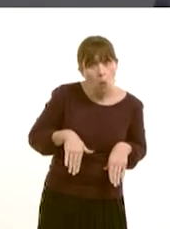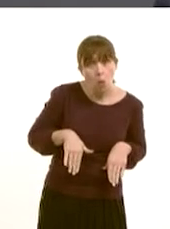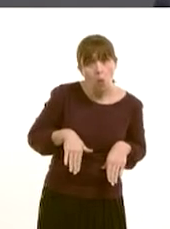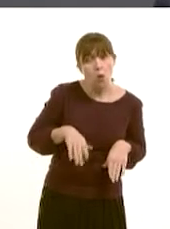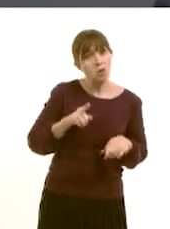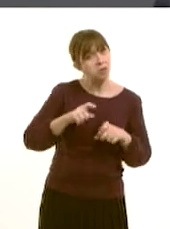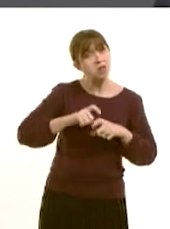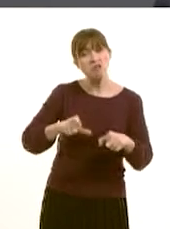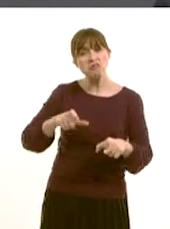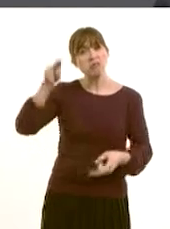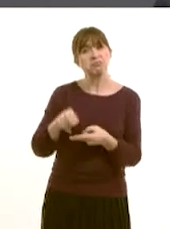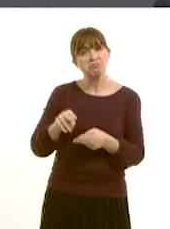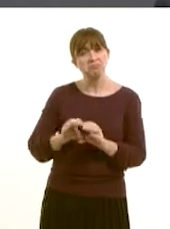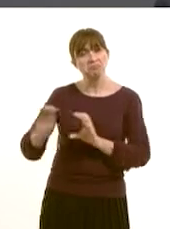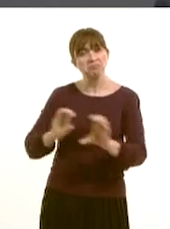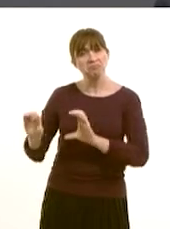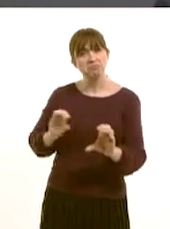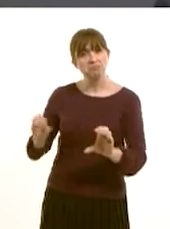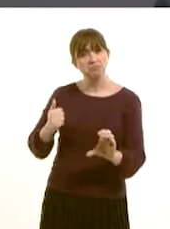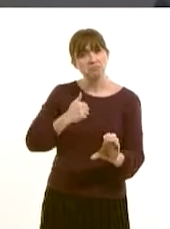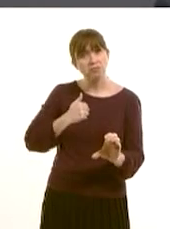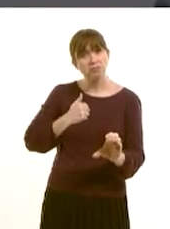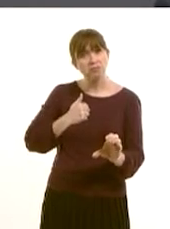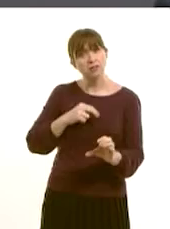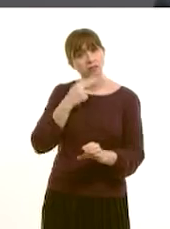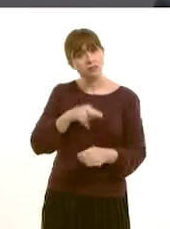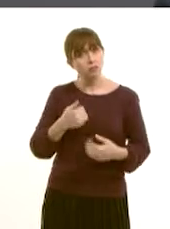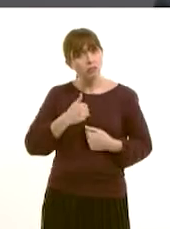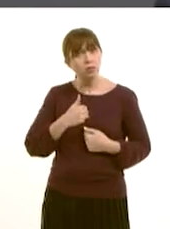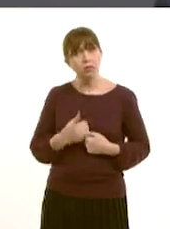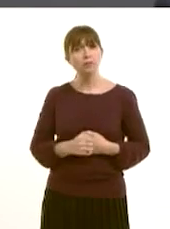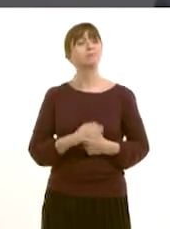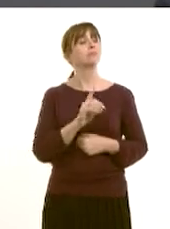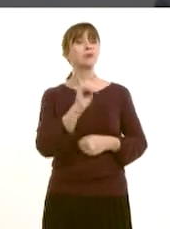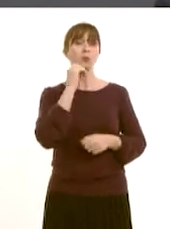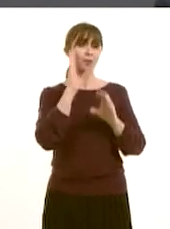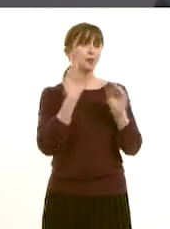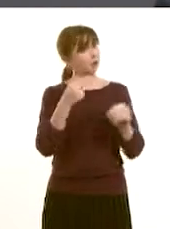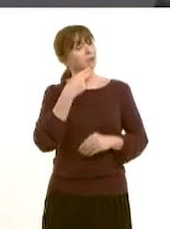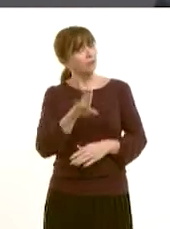funding when your budget is presented later on? Carwyn Jones: That will become clear when the budget is presented.